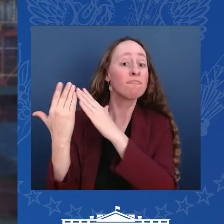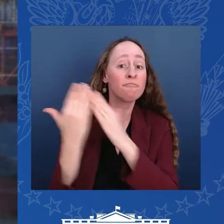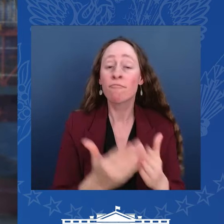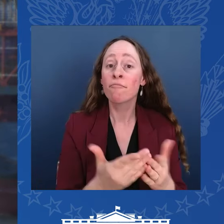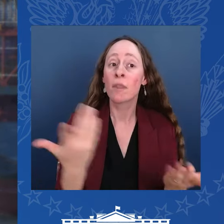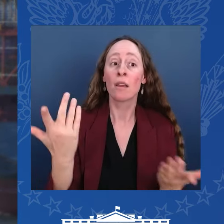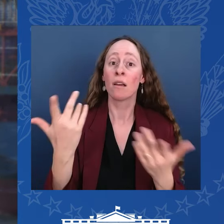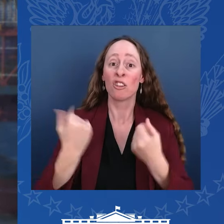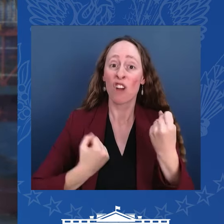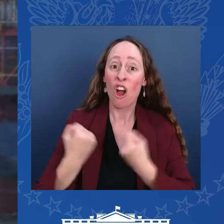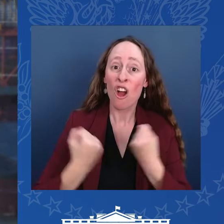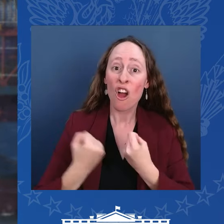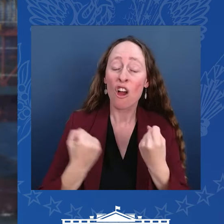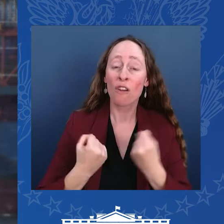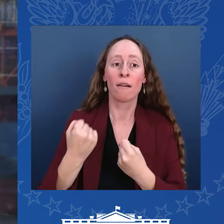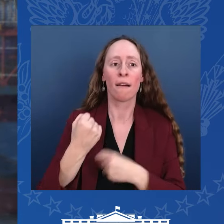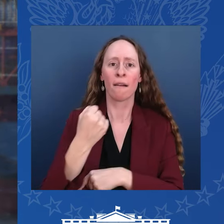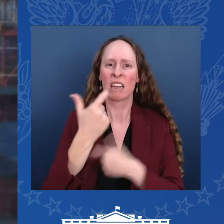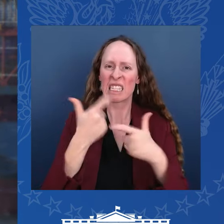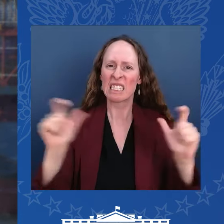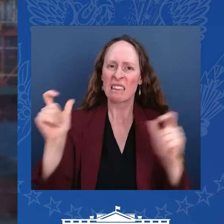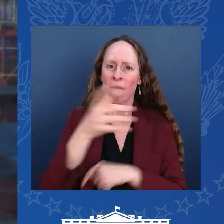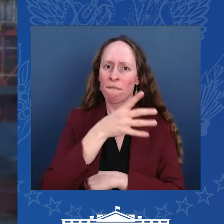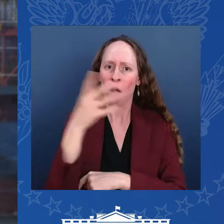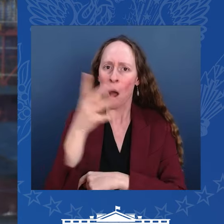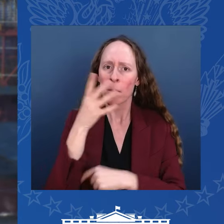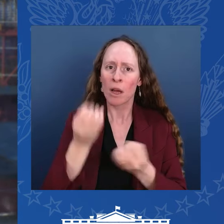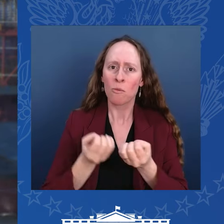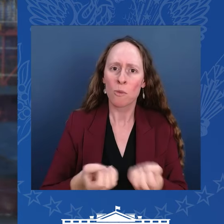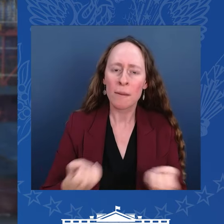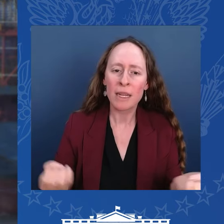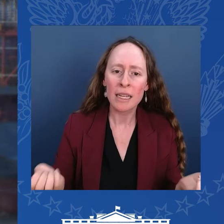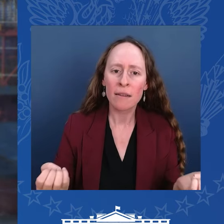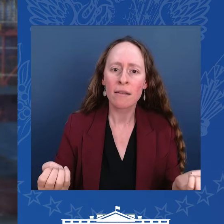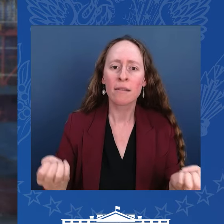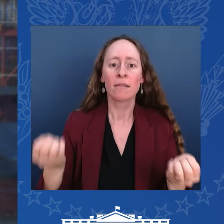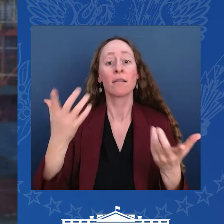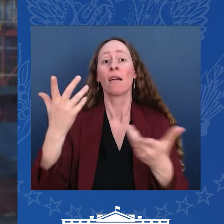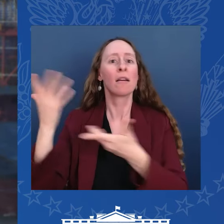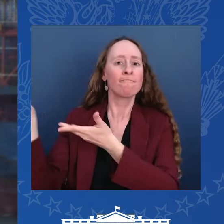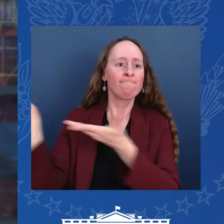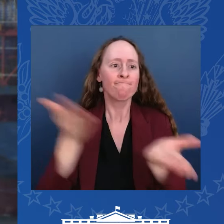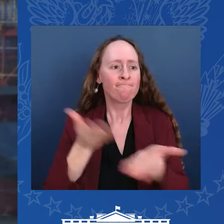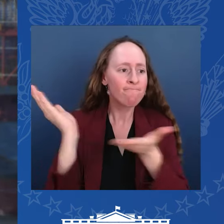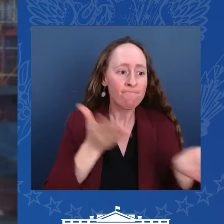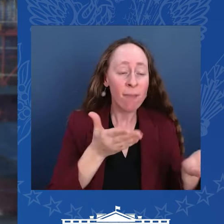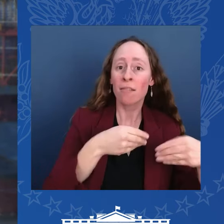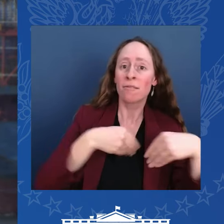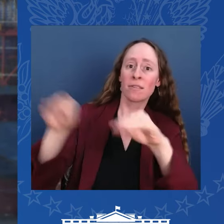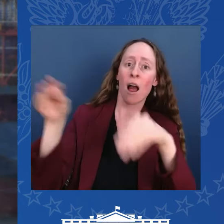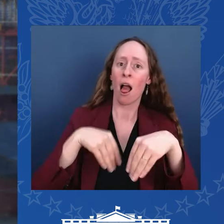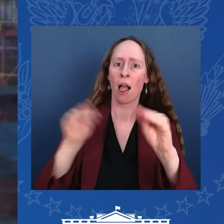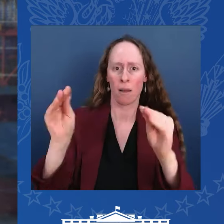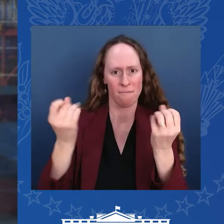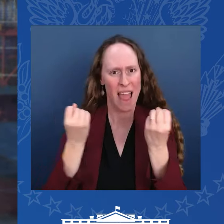in the import and export of billions of dollars of cargo every single year. And thanks to the leadership of President Biden,